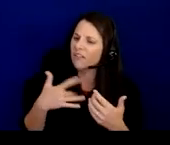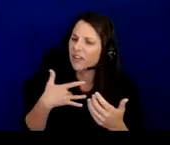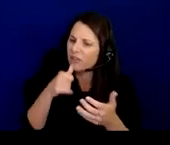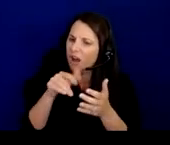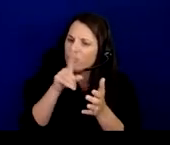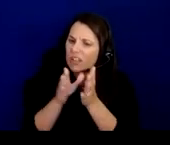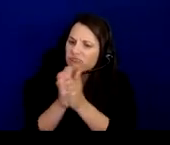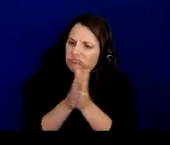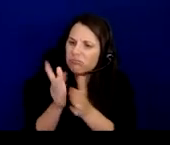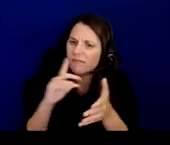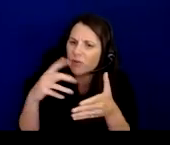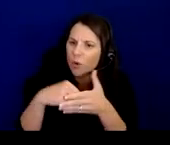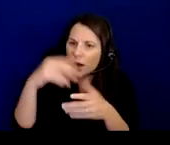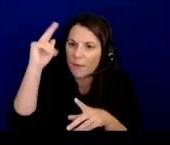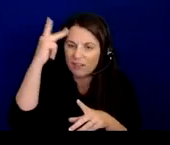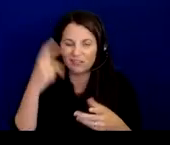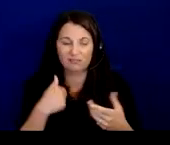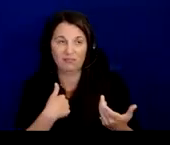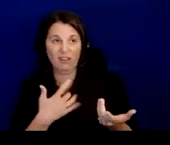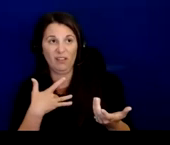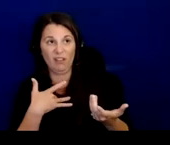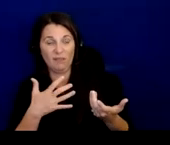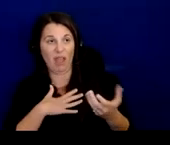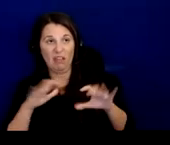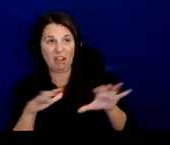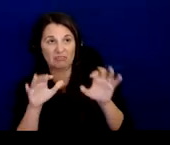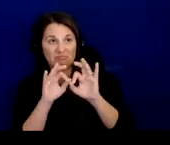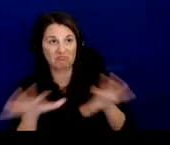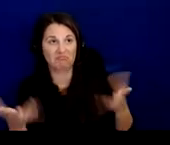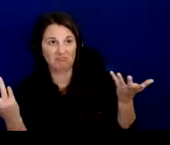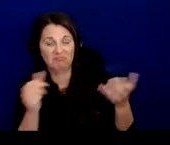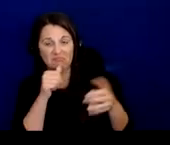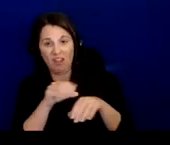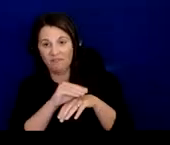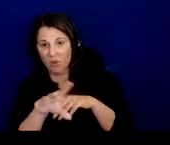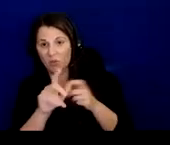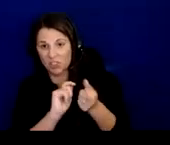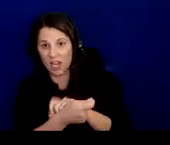This gives them the curiosity, the imagination to see themselves as actually making a change.